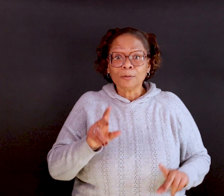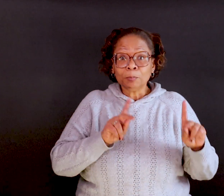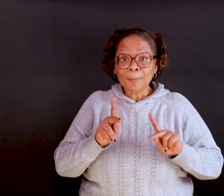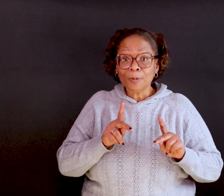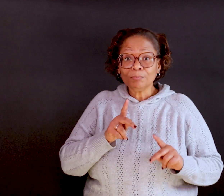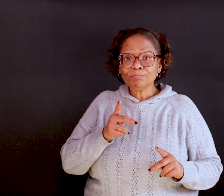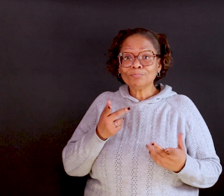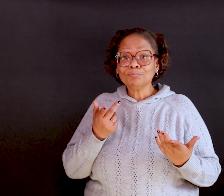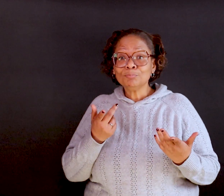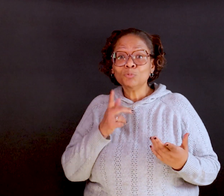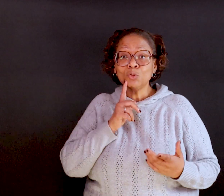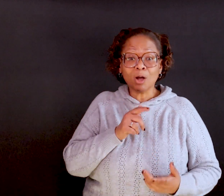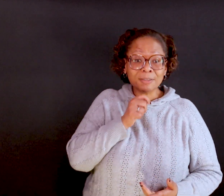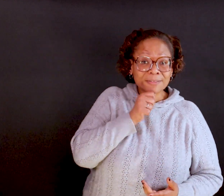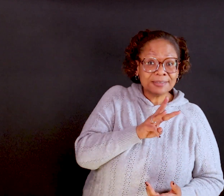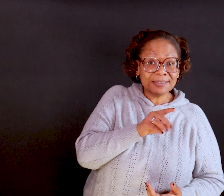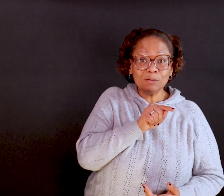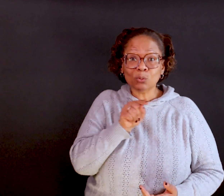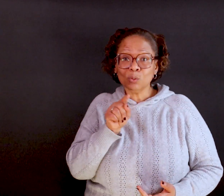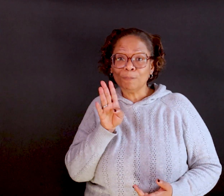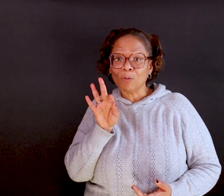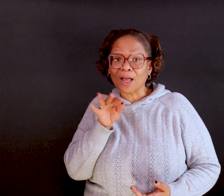Pregnant people who are 16 to 49 years